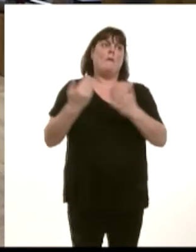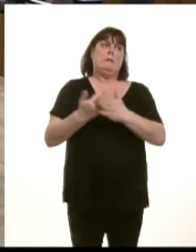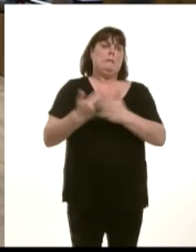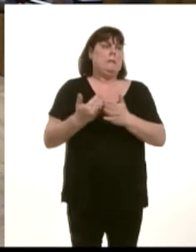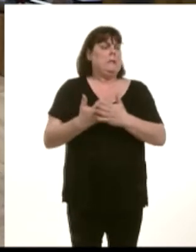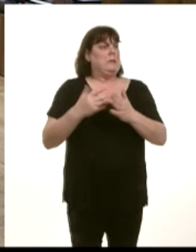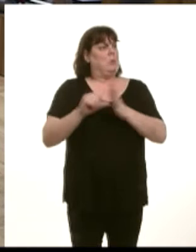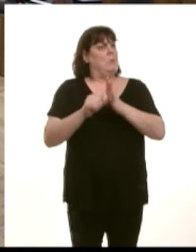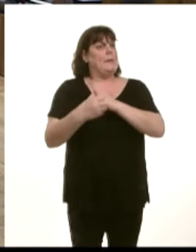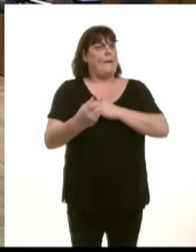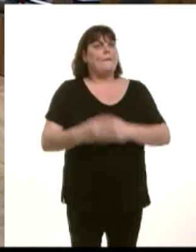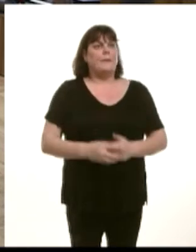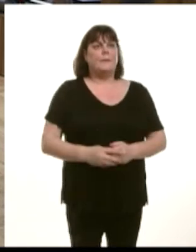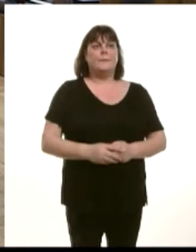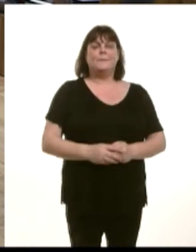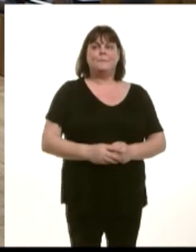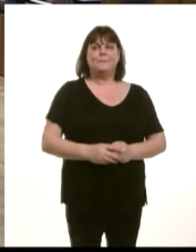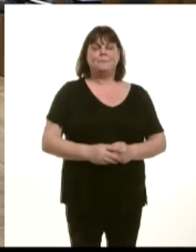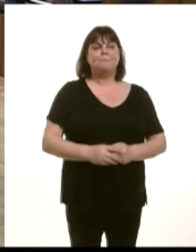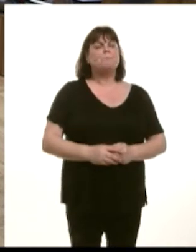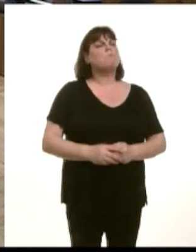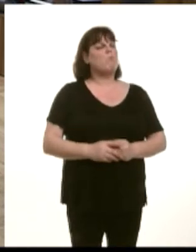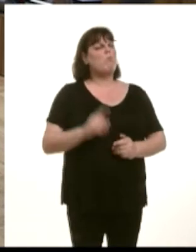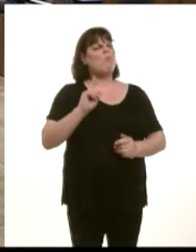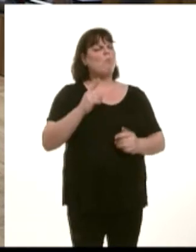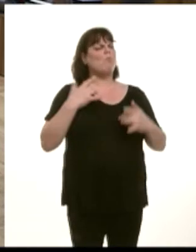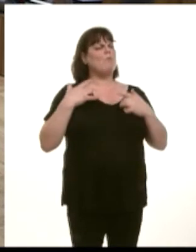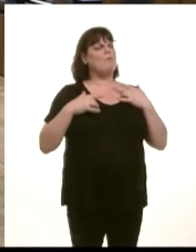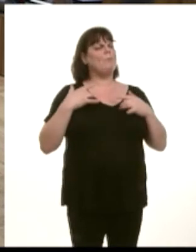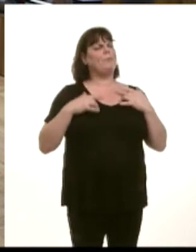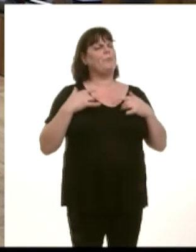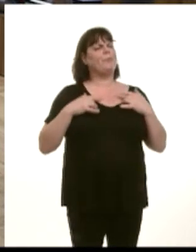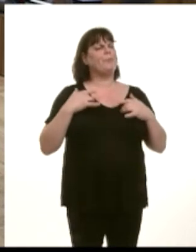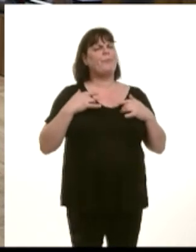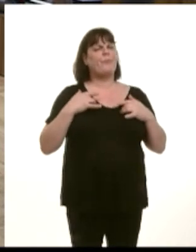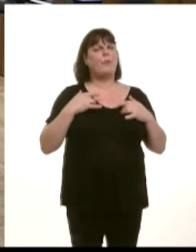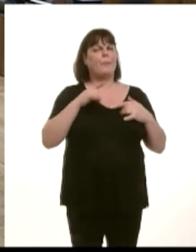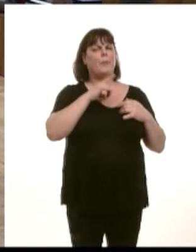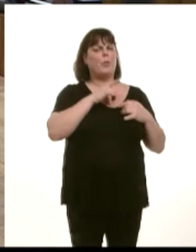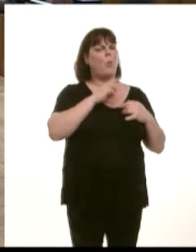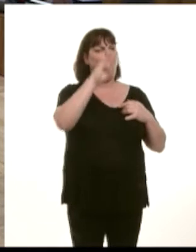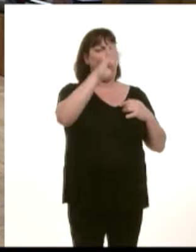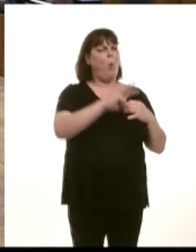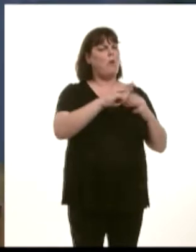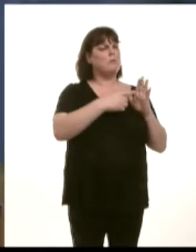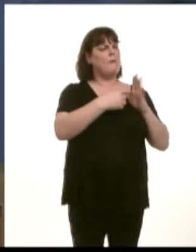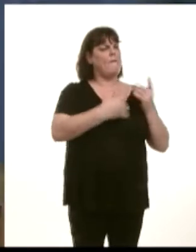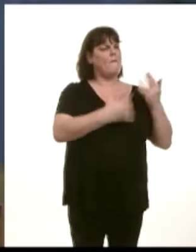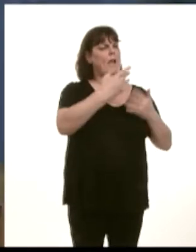Kirsty Williams: It is interesting, First Minister, that Wales’s figures show that just 83% of people are seen within four hours.